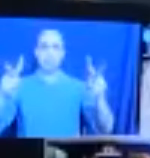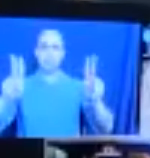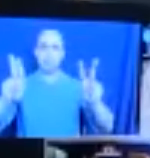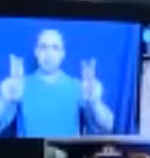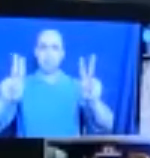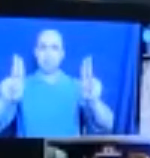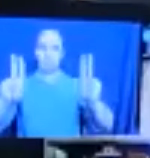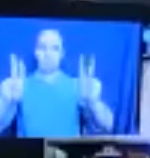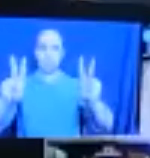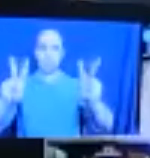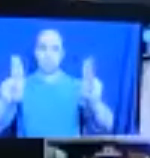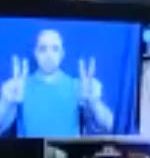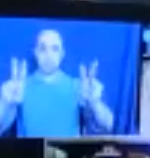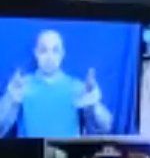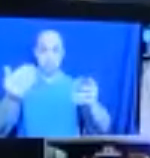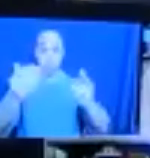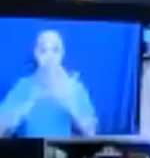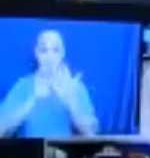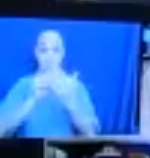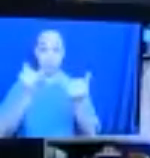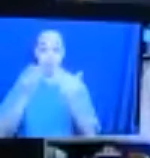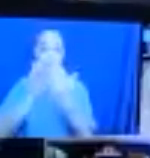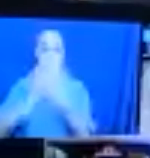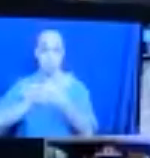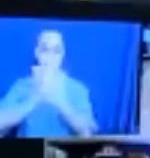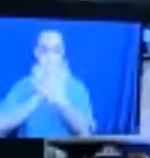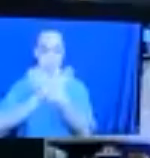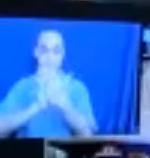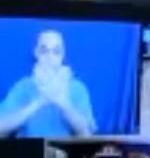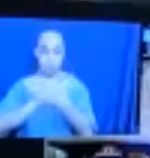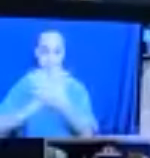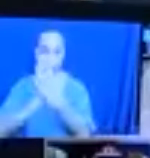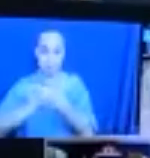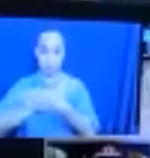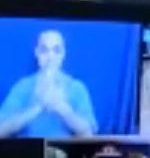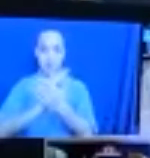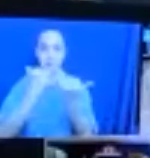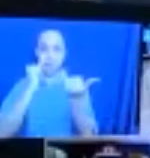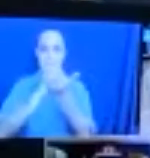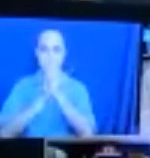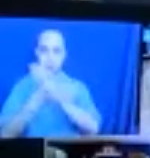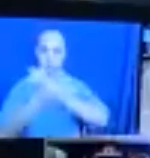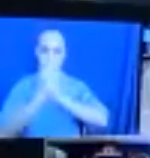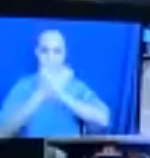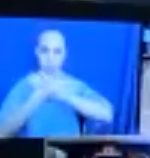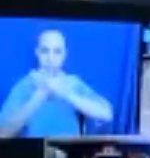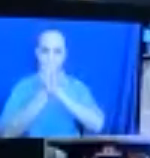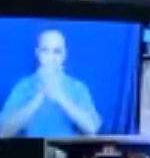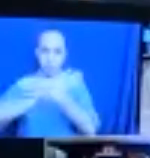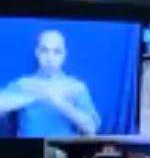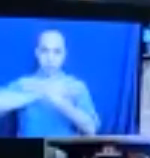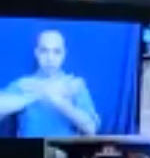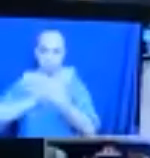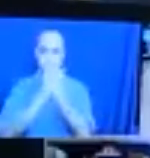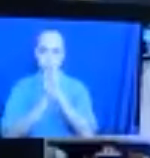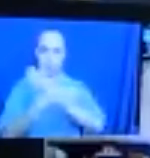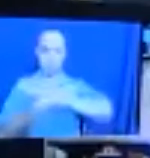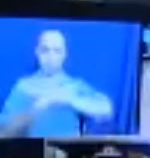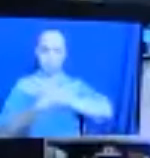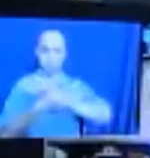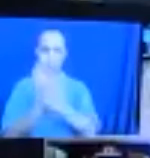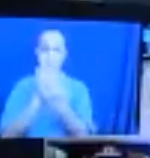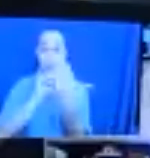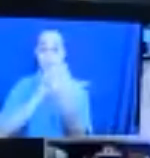EVERYBODY IF YOU CAN DO THIS. AND THEN DO THIS.